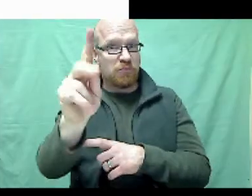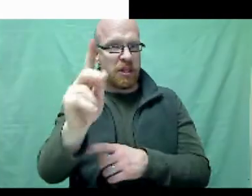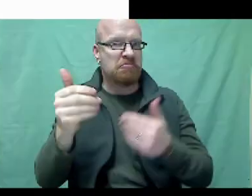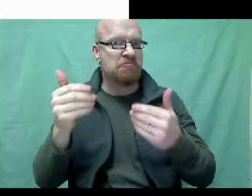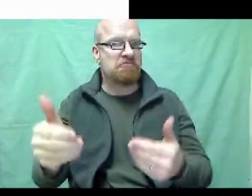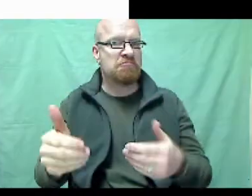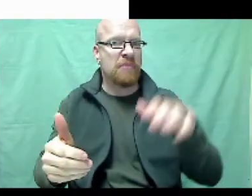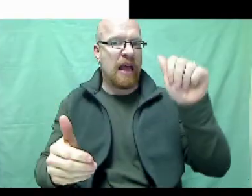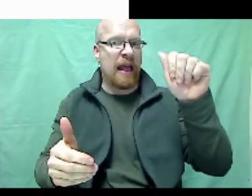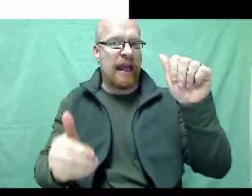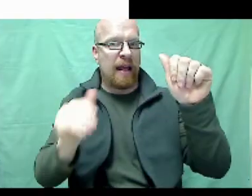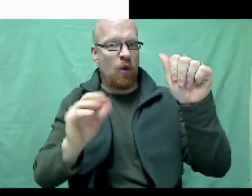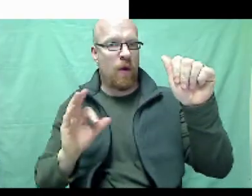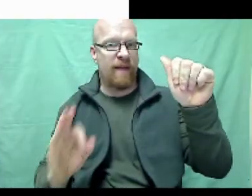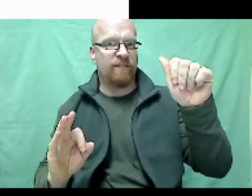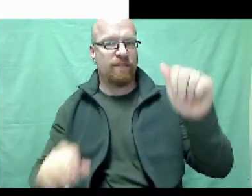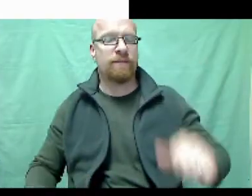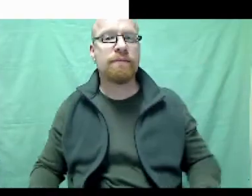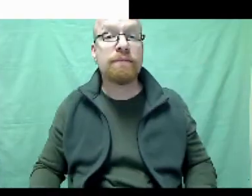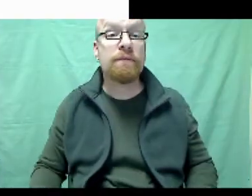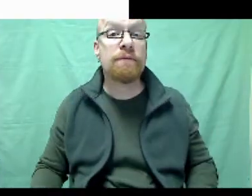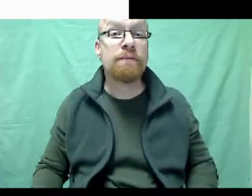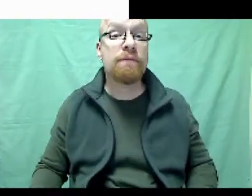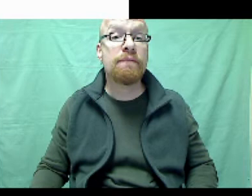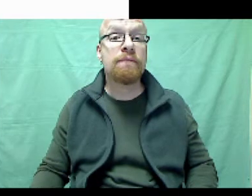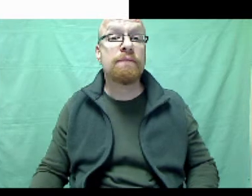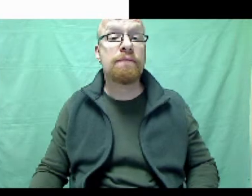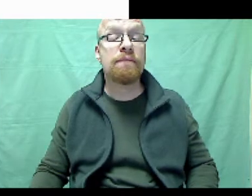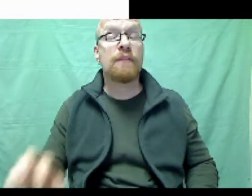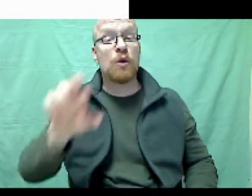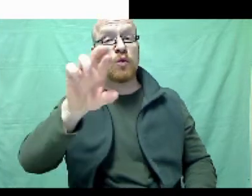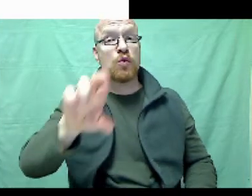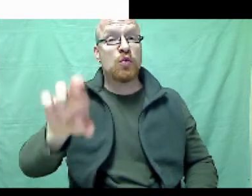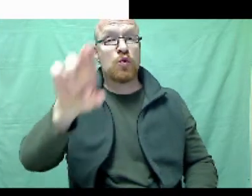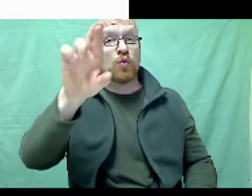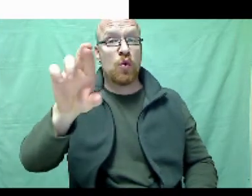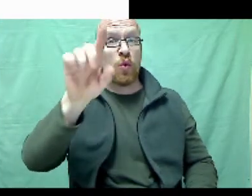Examples A through F. Now the square root of 144,